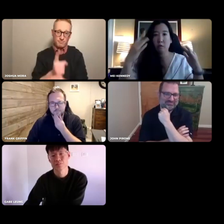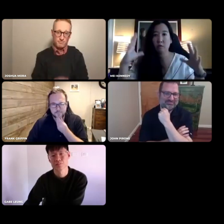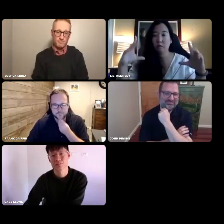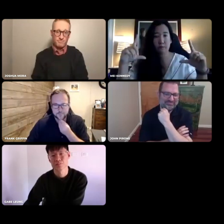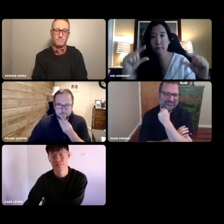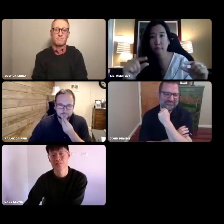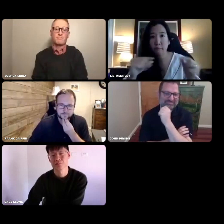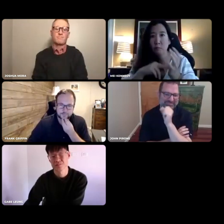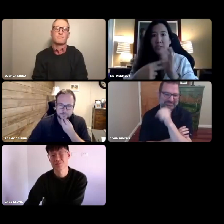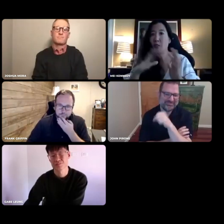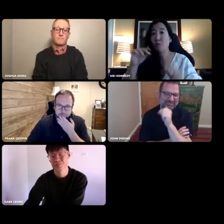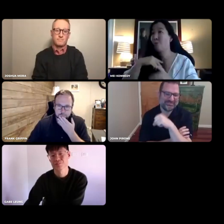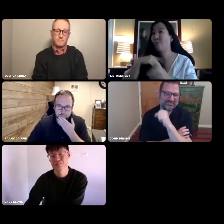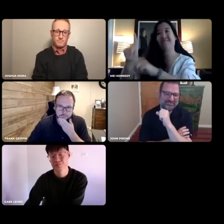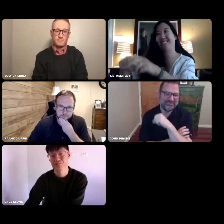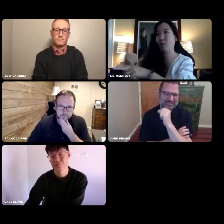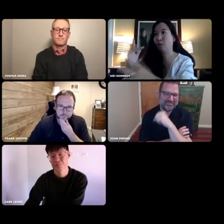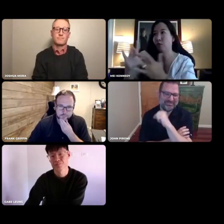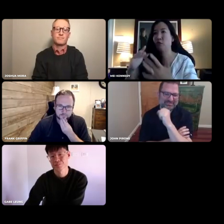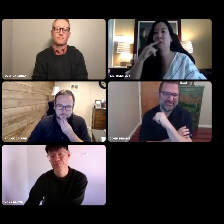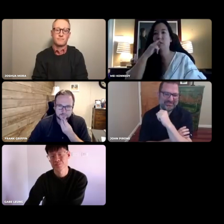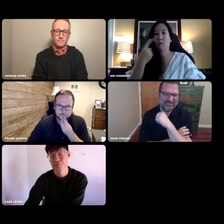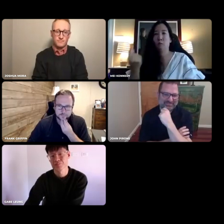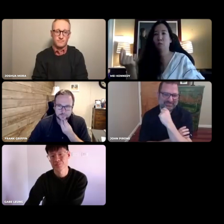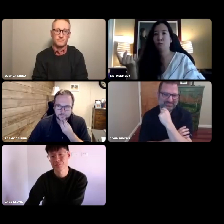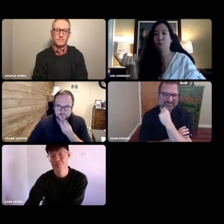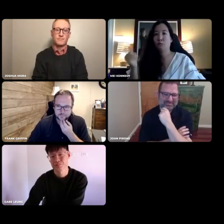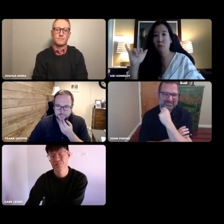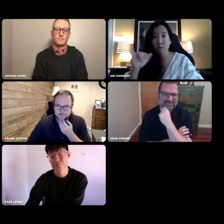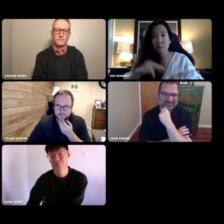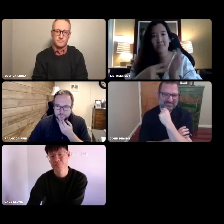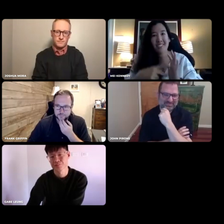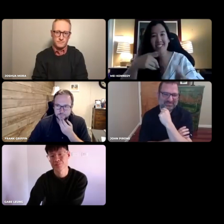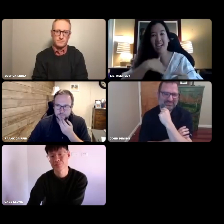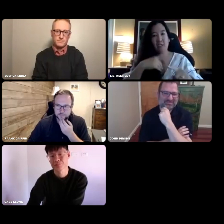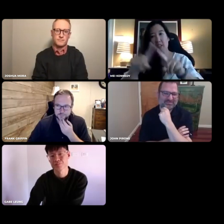If their children are using the bandwidth of the internet at the same time, that's a problem.